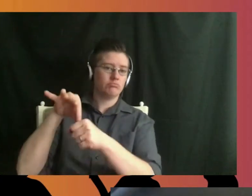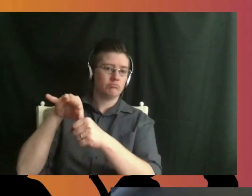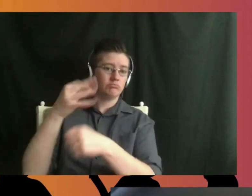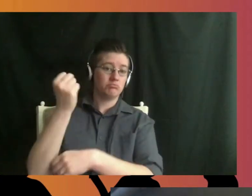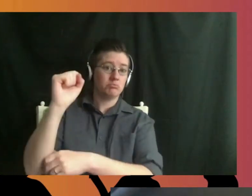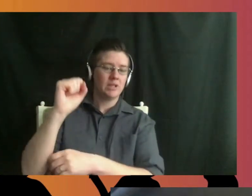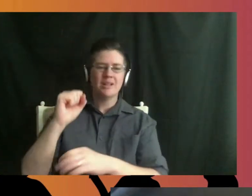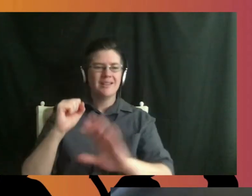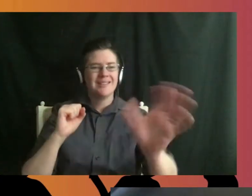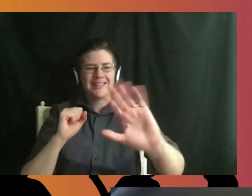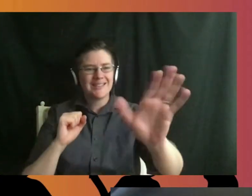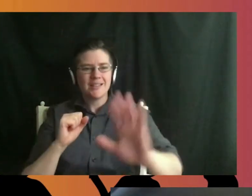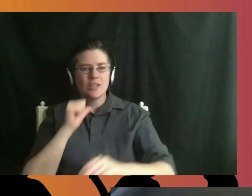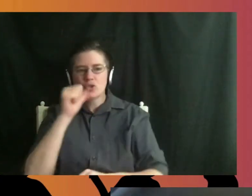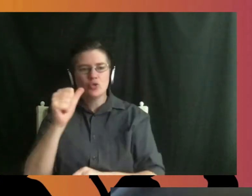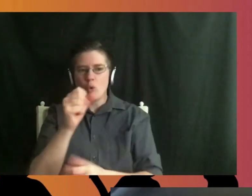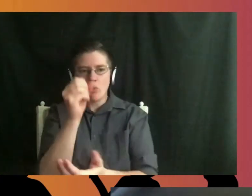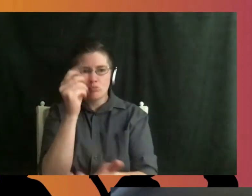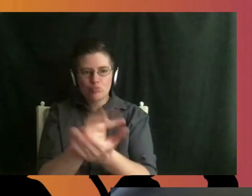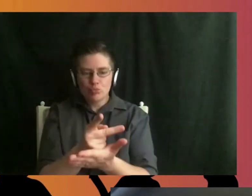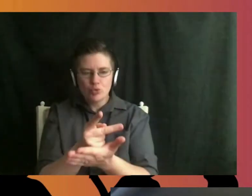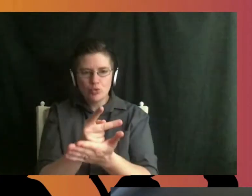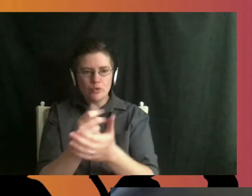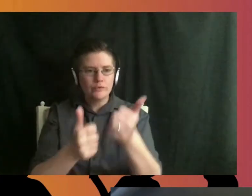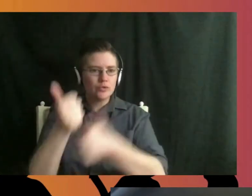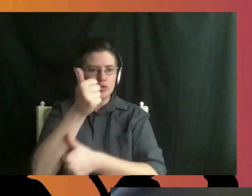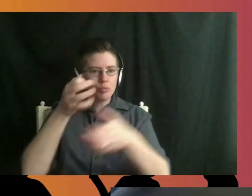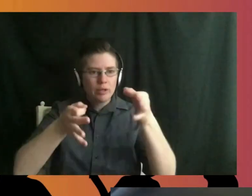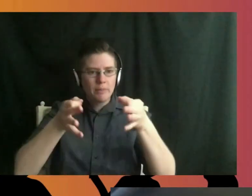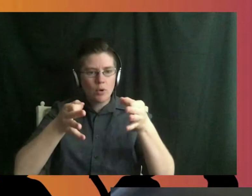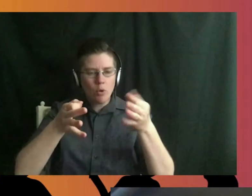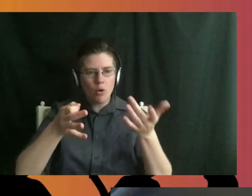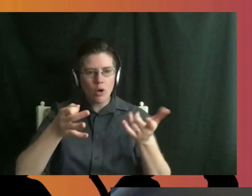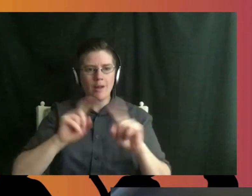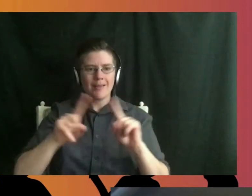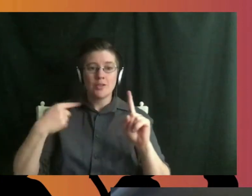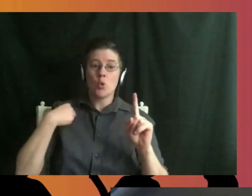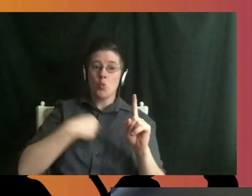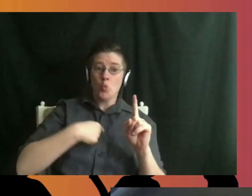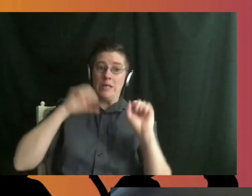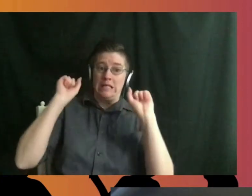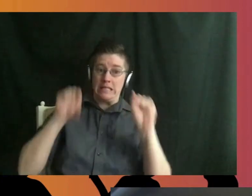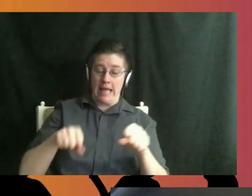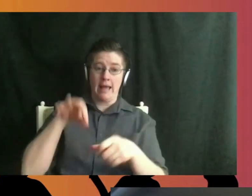until we have had the chance as american people to elect a president that represents our values or